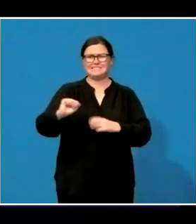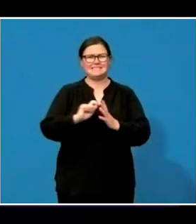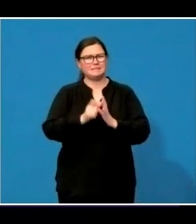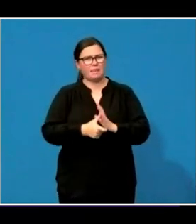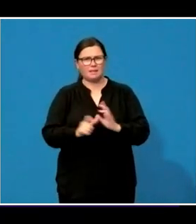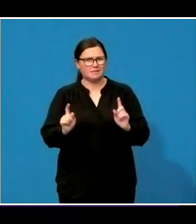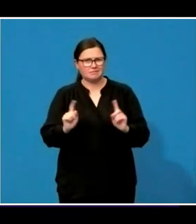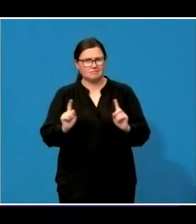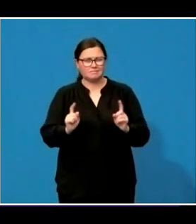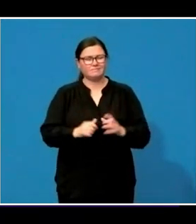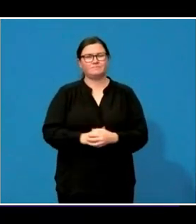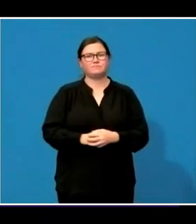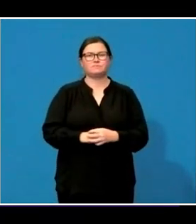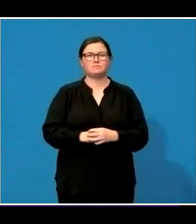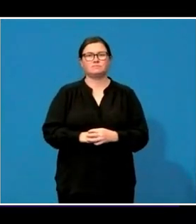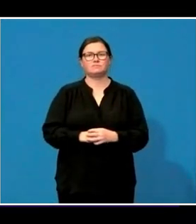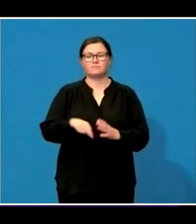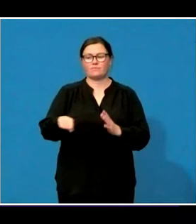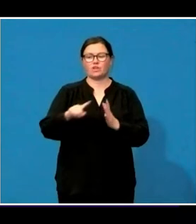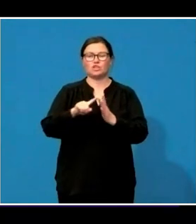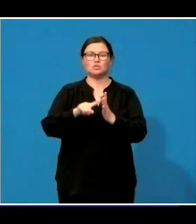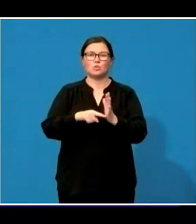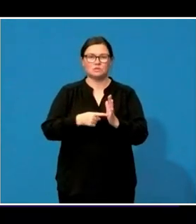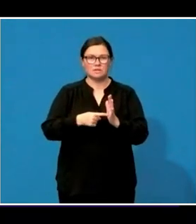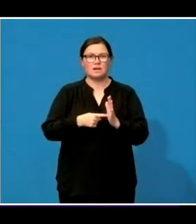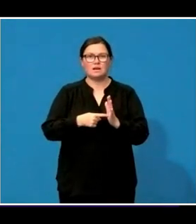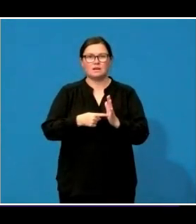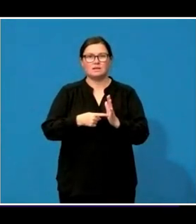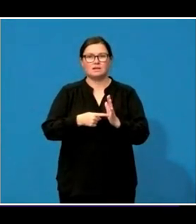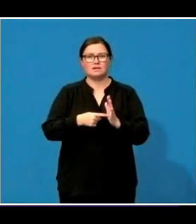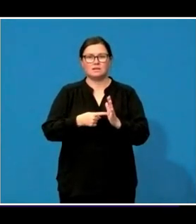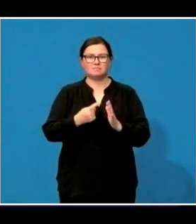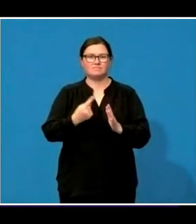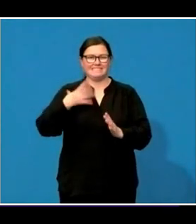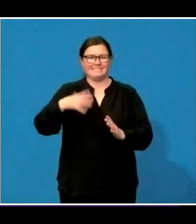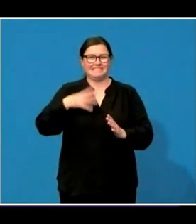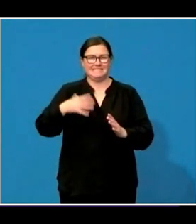Joziah relies solely on a wheelchair, the mobility of a wheelchair.